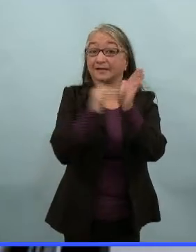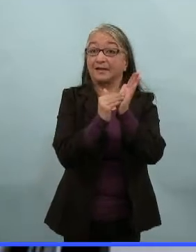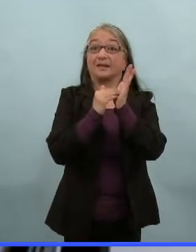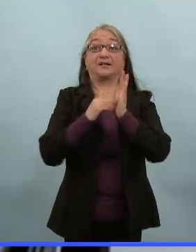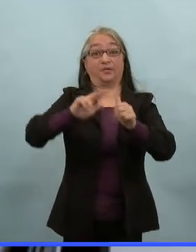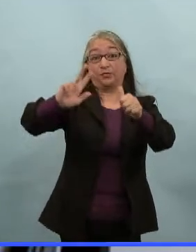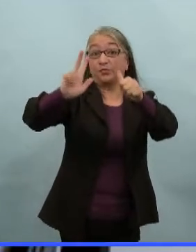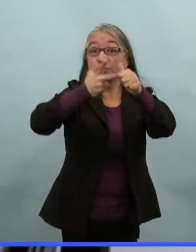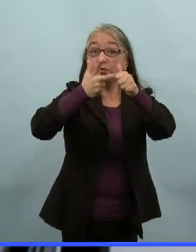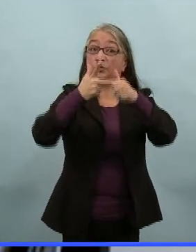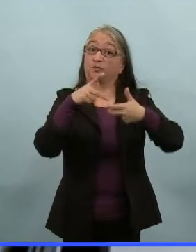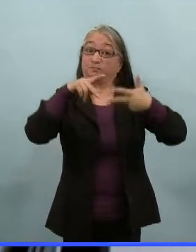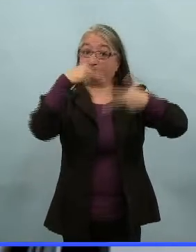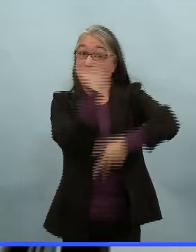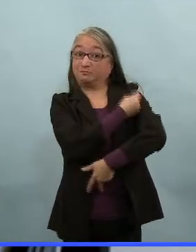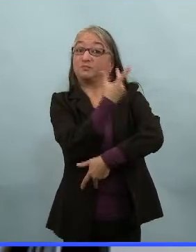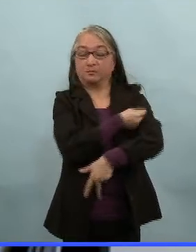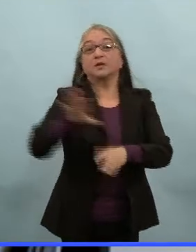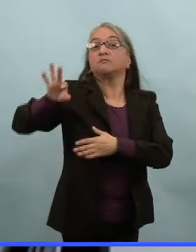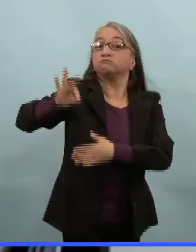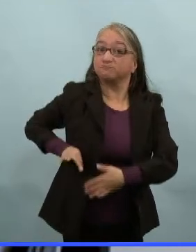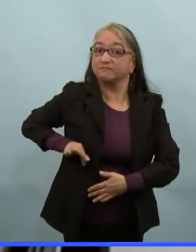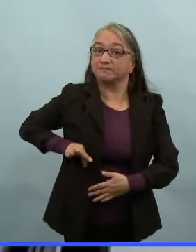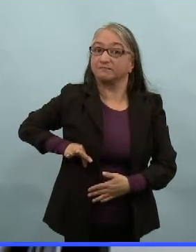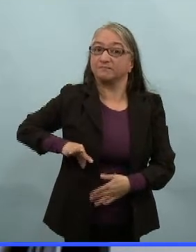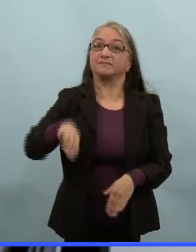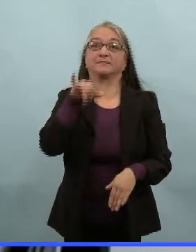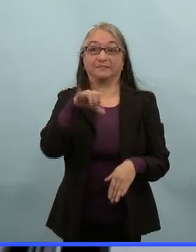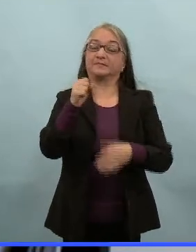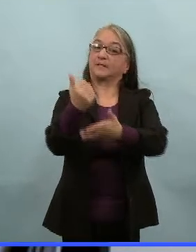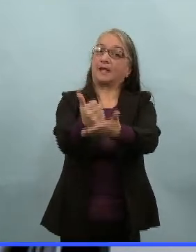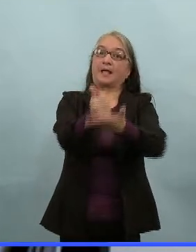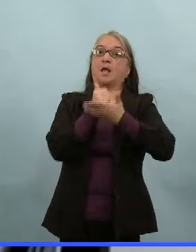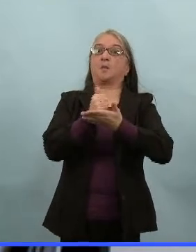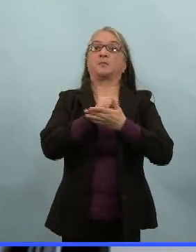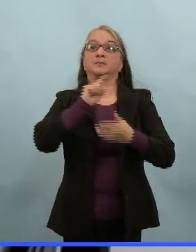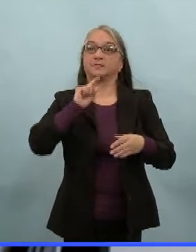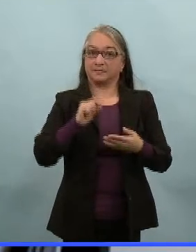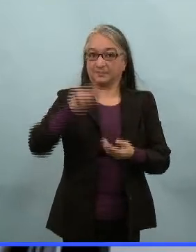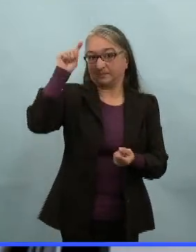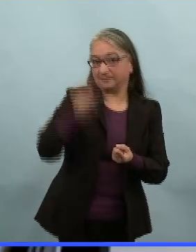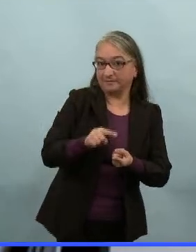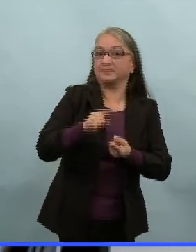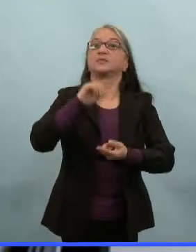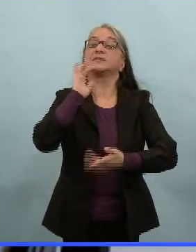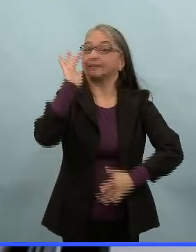most importantly to prevent severe outcomes so if you are over the age of 50 or you have health